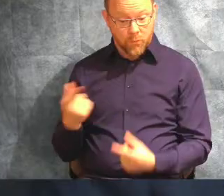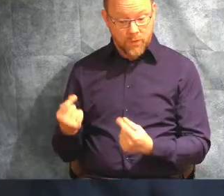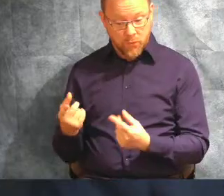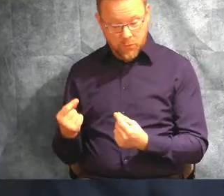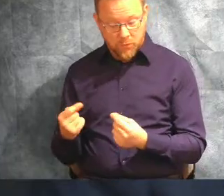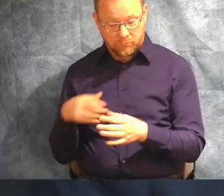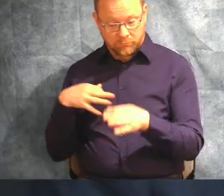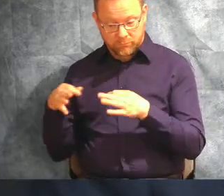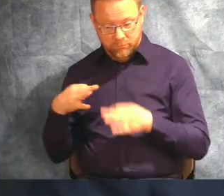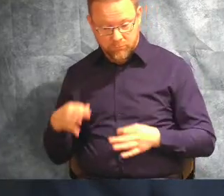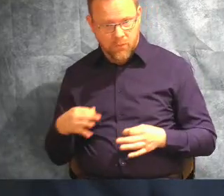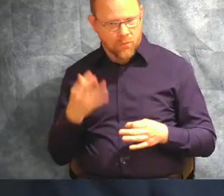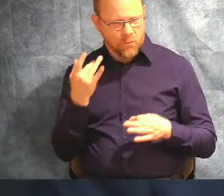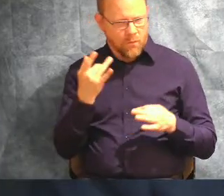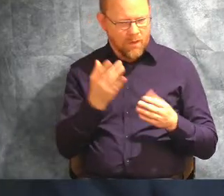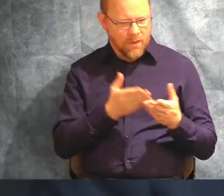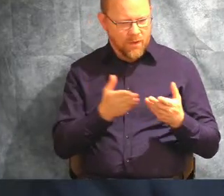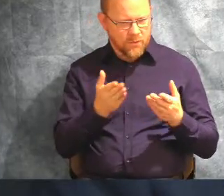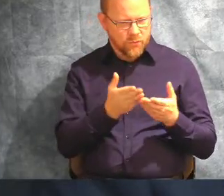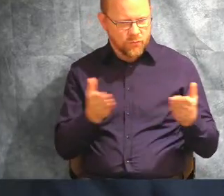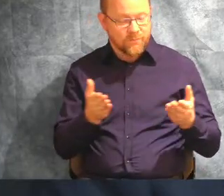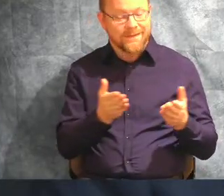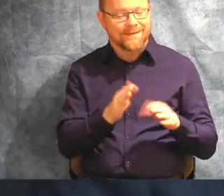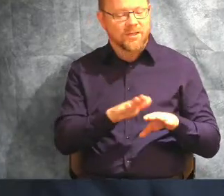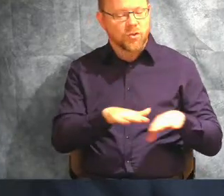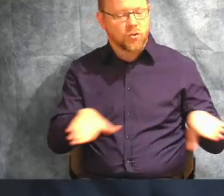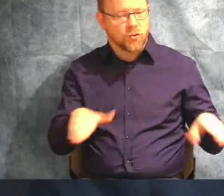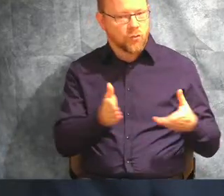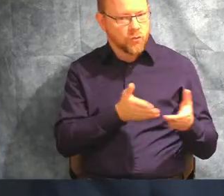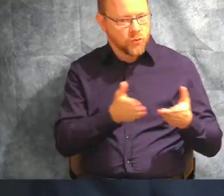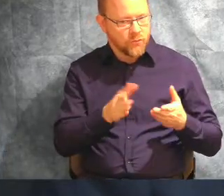bit about the importance of the children's services levy. something that they were not